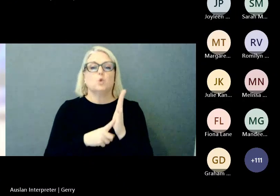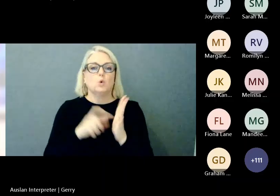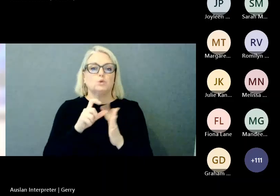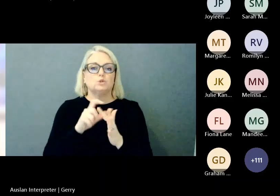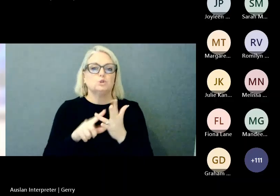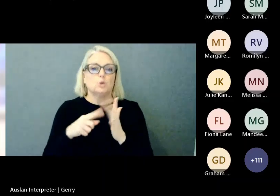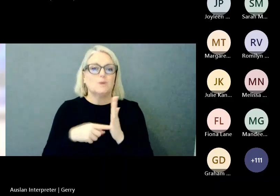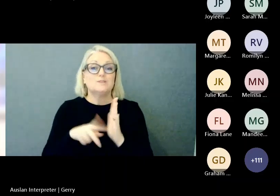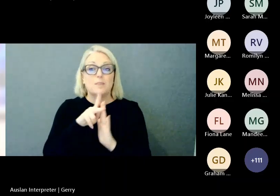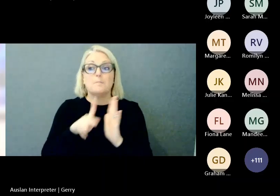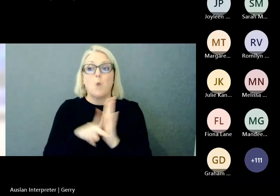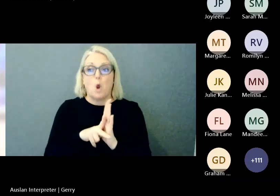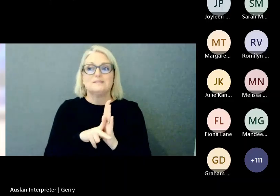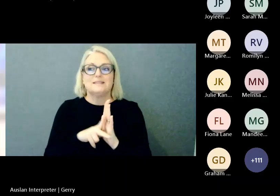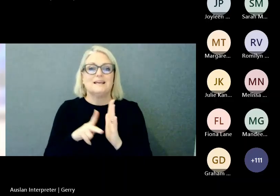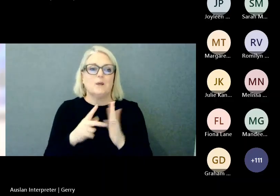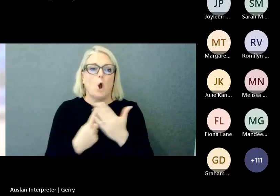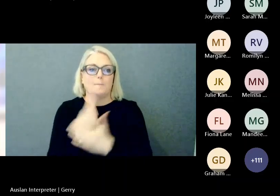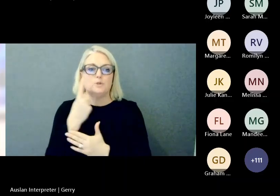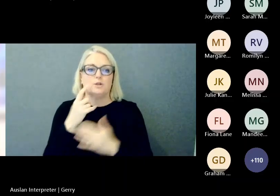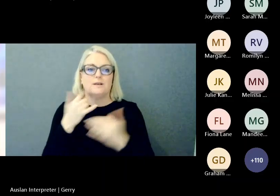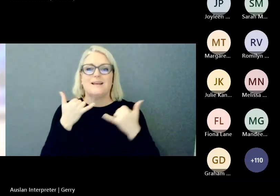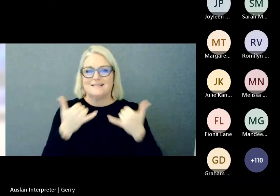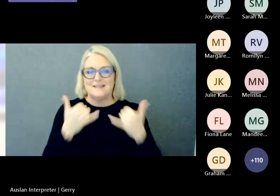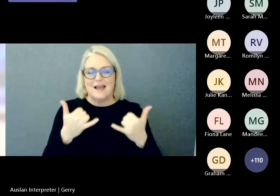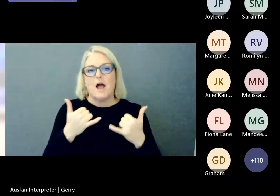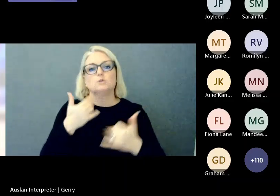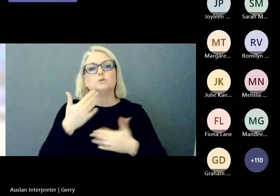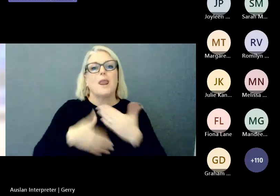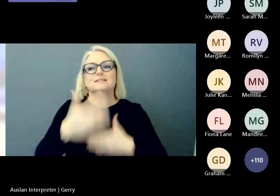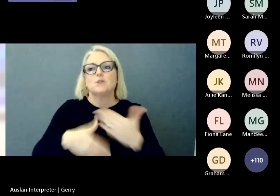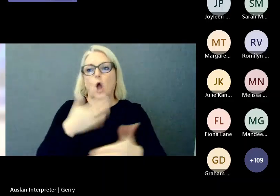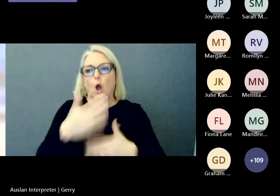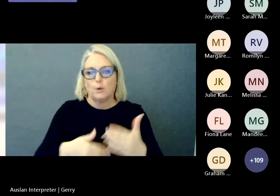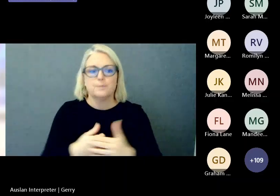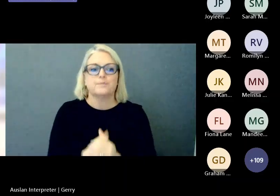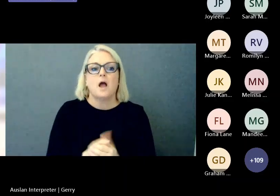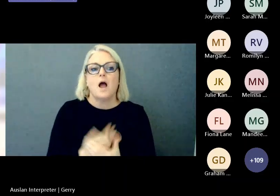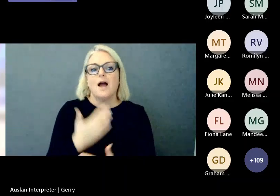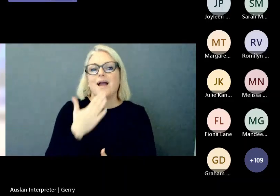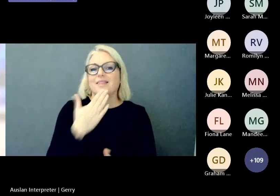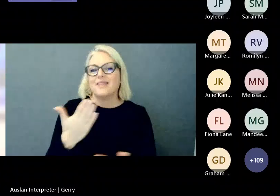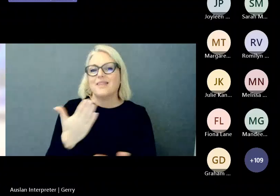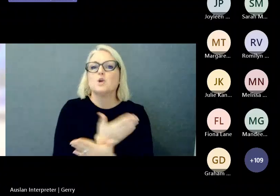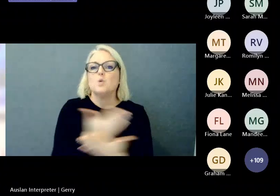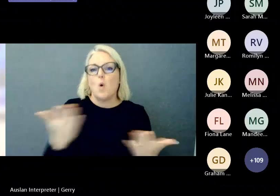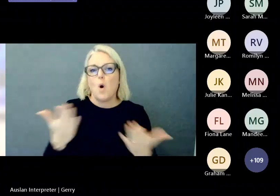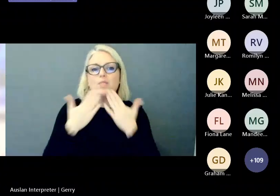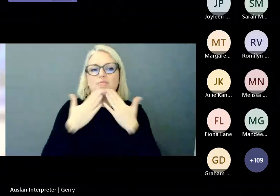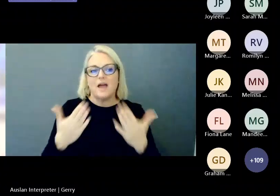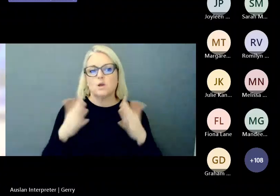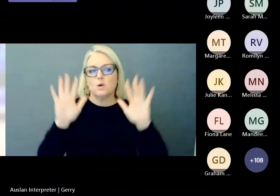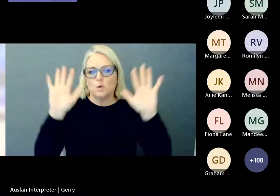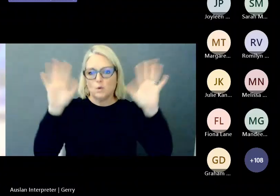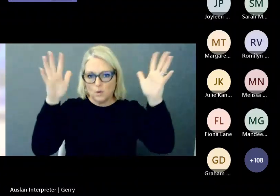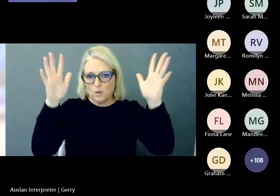so let's just get on with it. Couldn't agree more. Thank you so much. Thank you so much to all of our presenters,